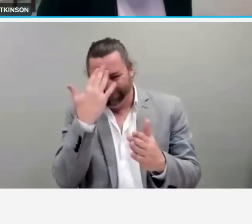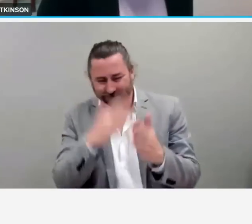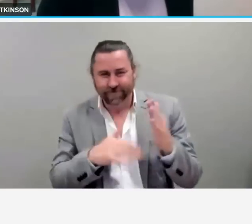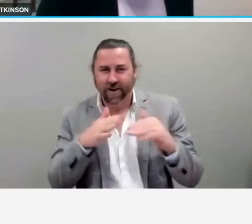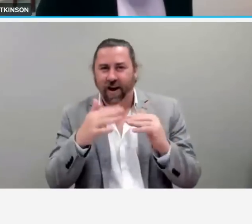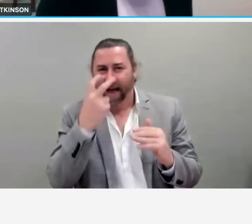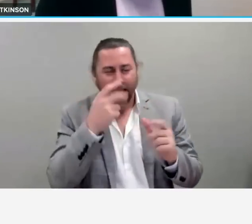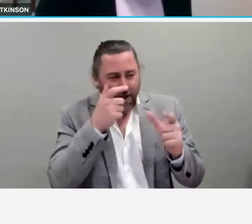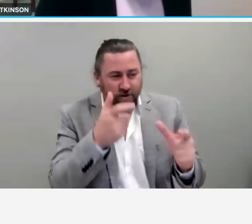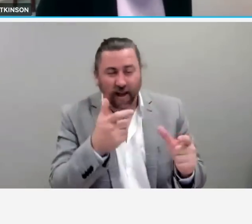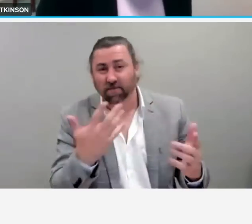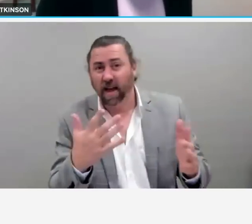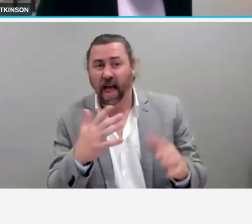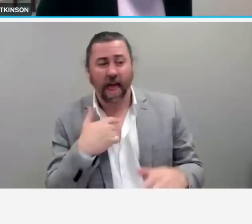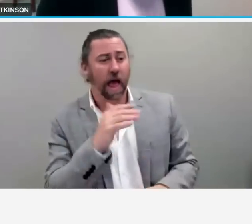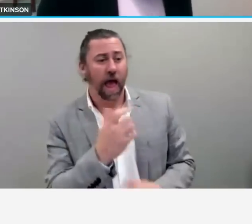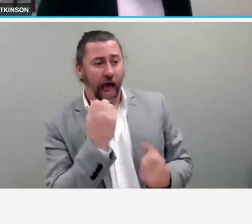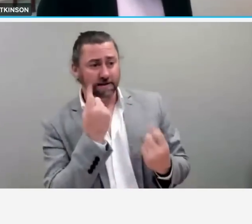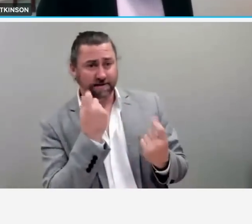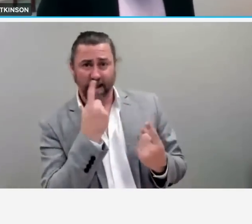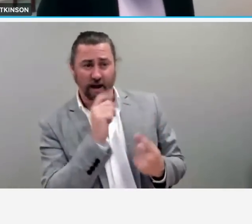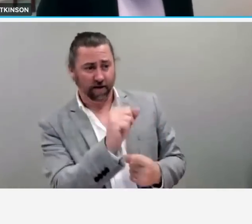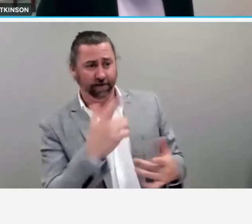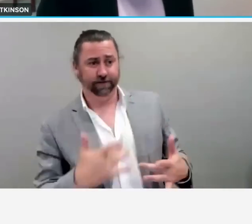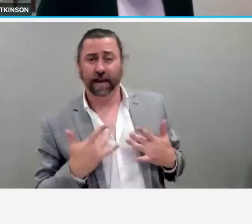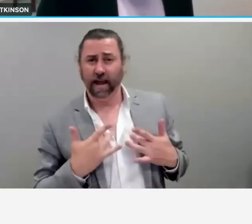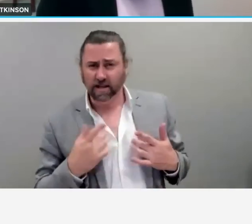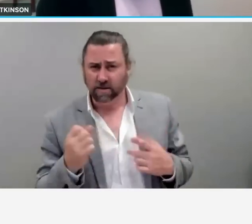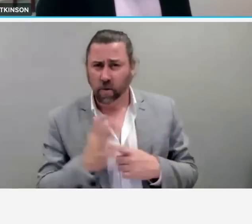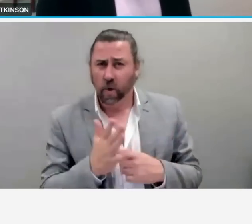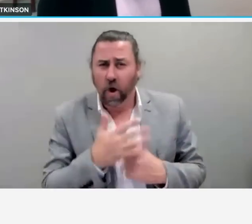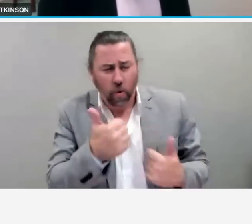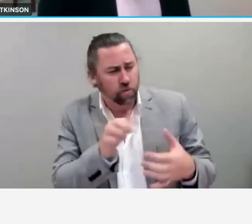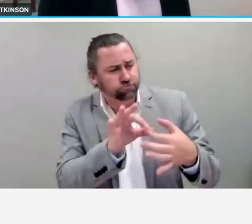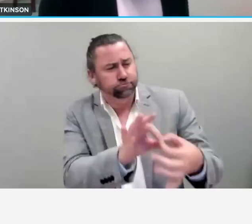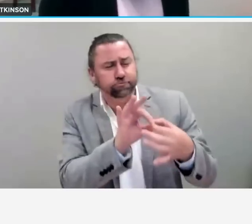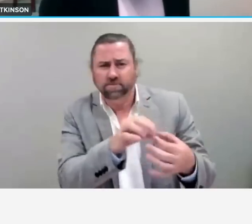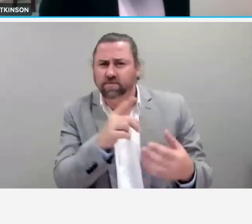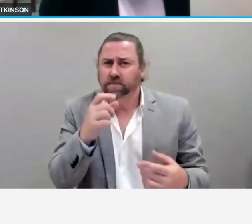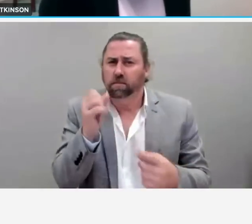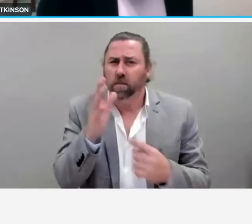empathy, an ability to develop relationships. These are extremely important for the care partner role.